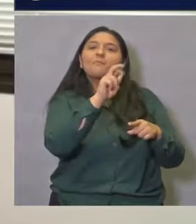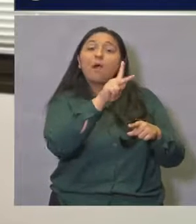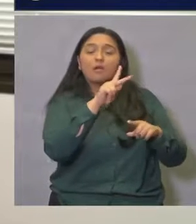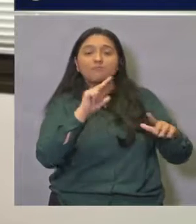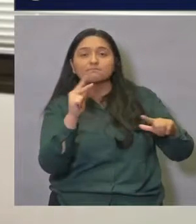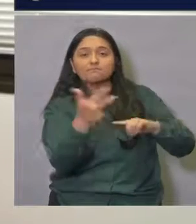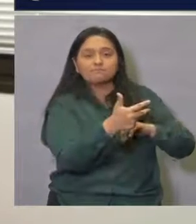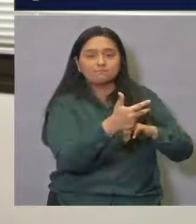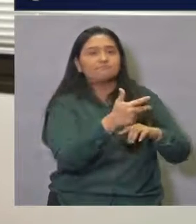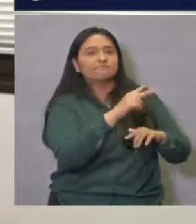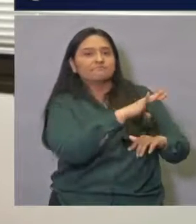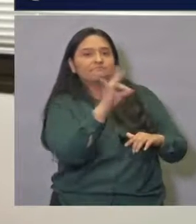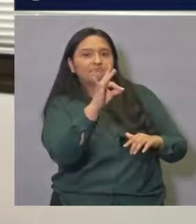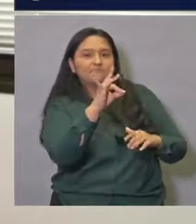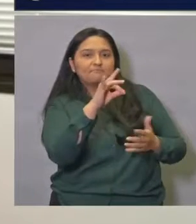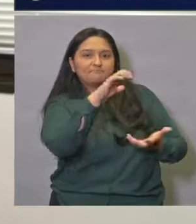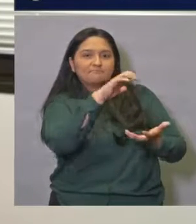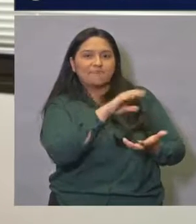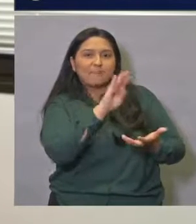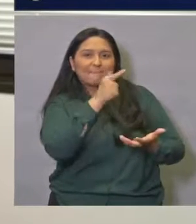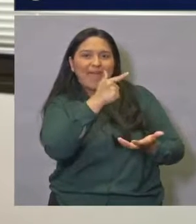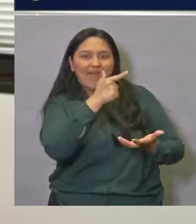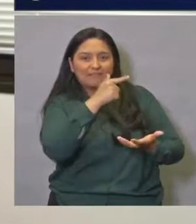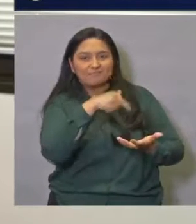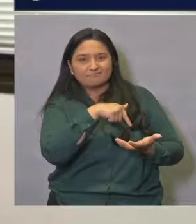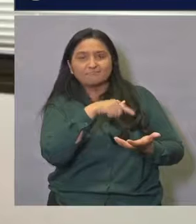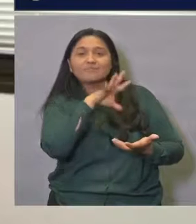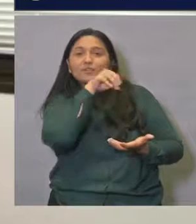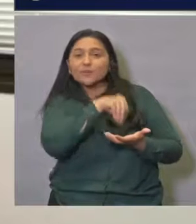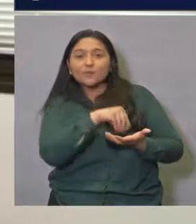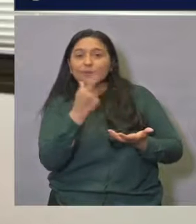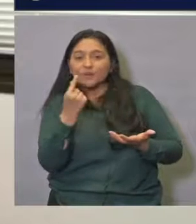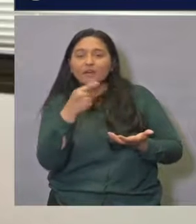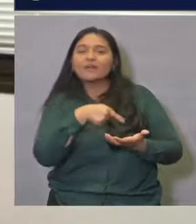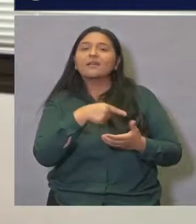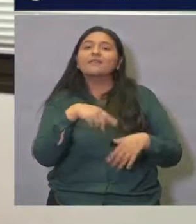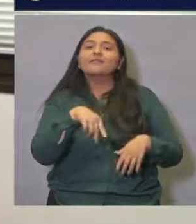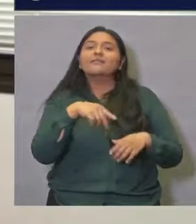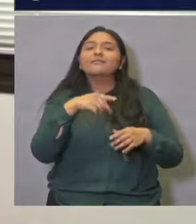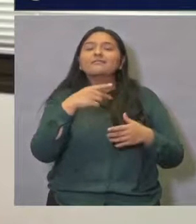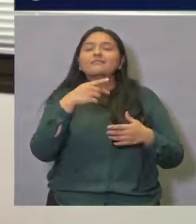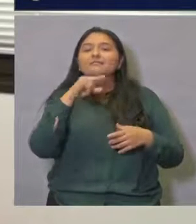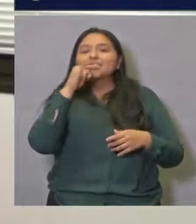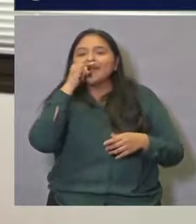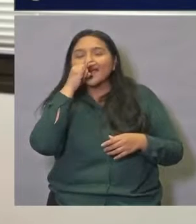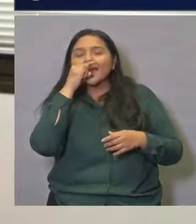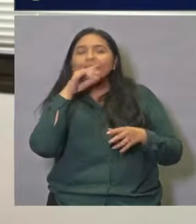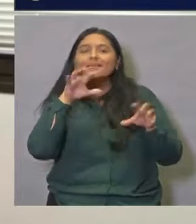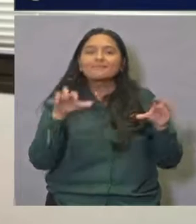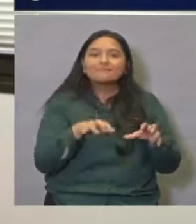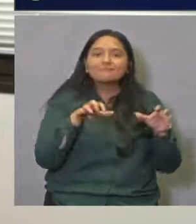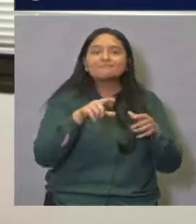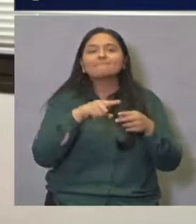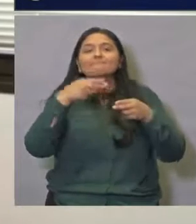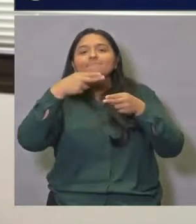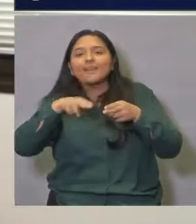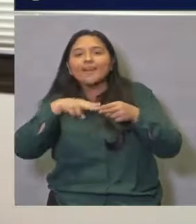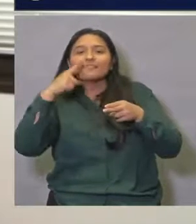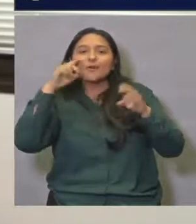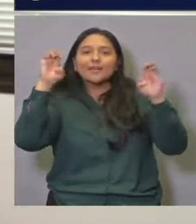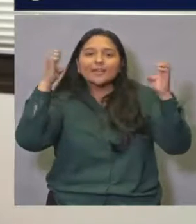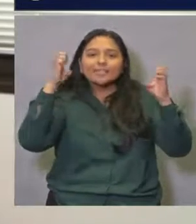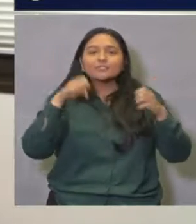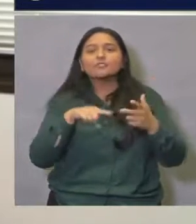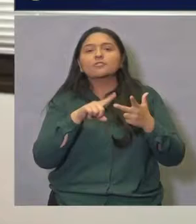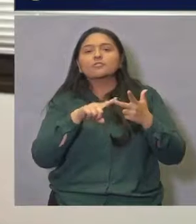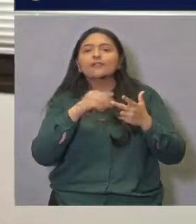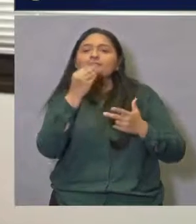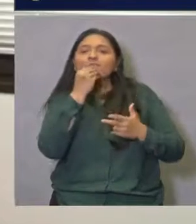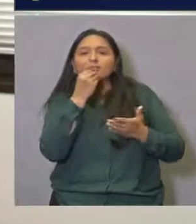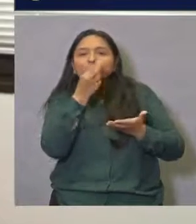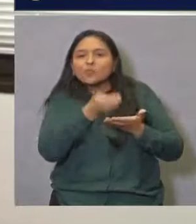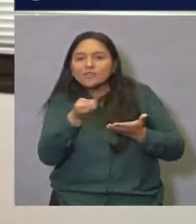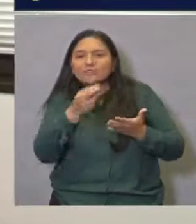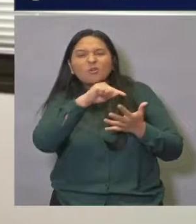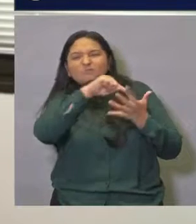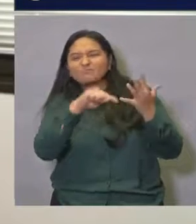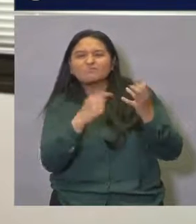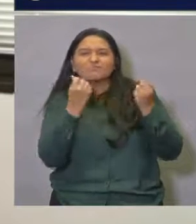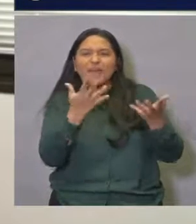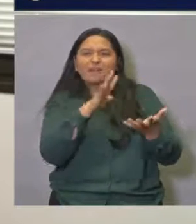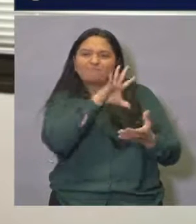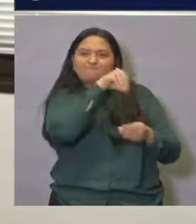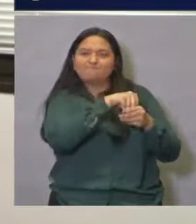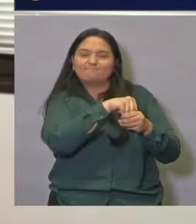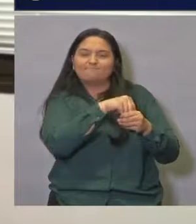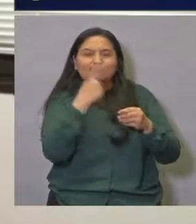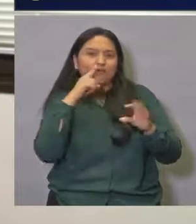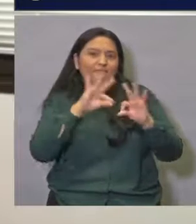UN EVENTO POR AUTOMÓVIL.